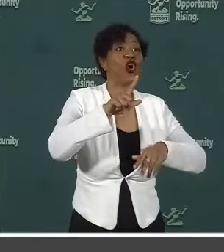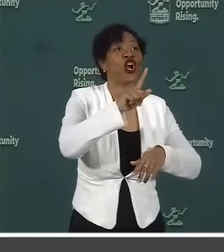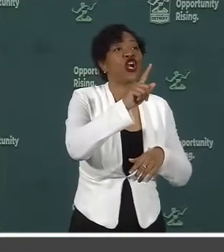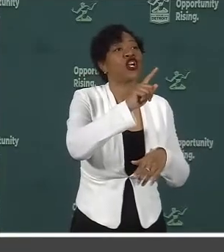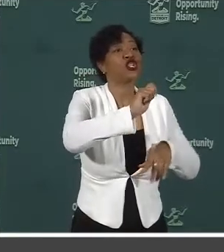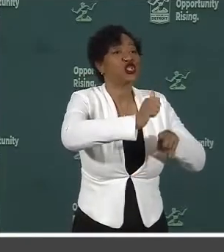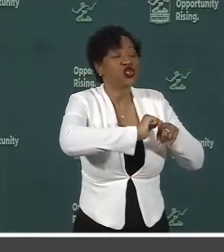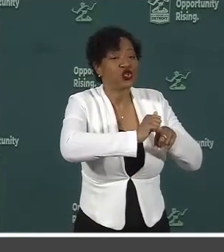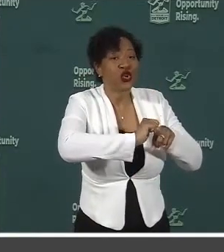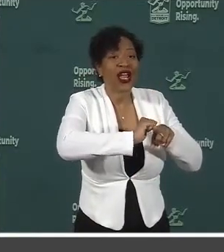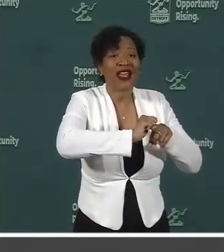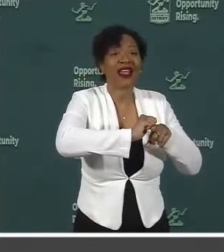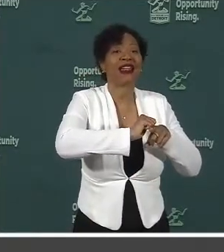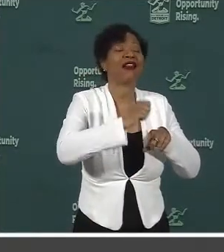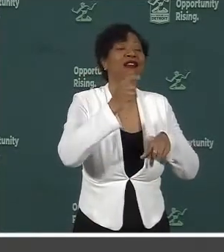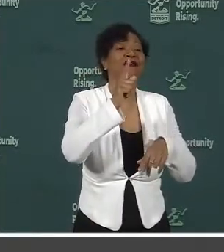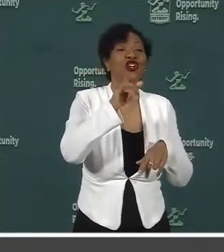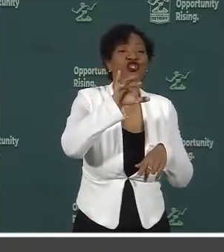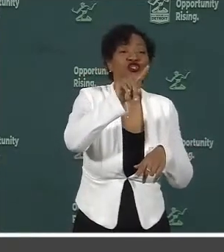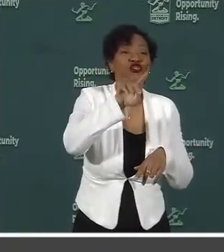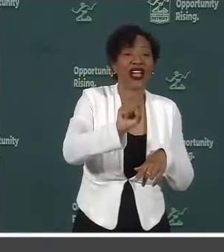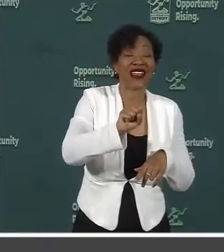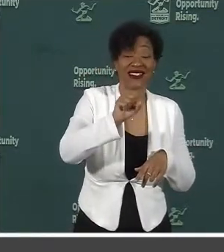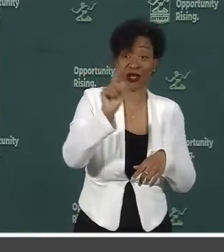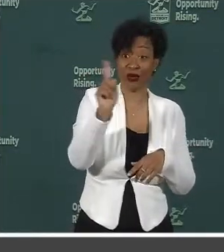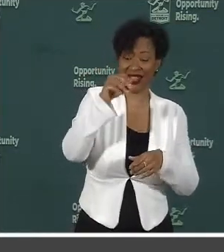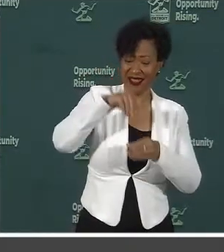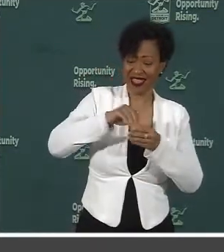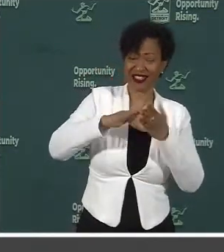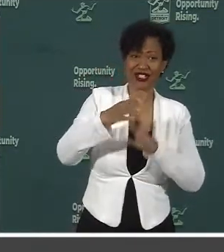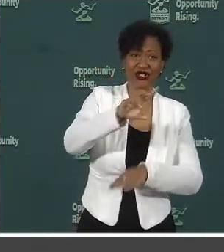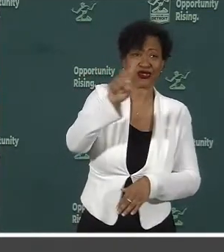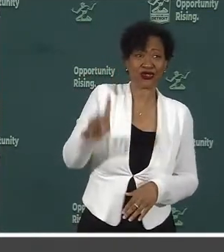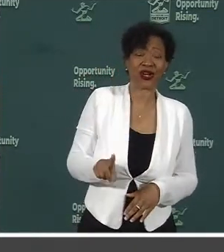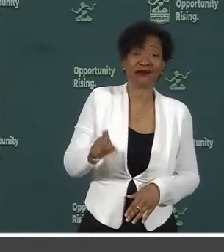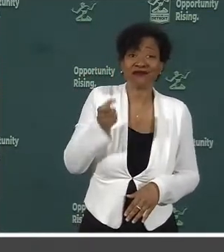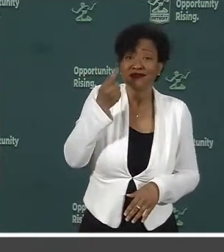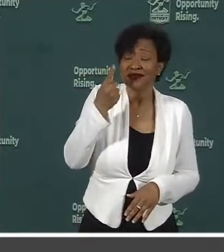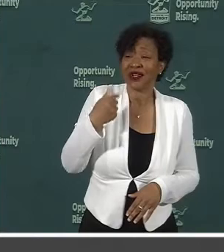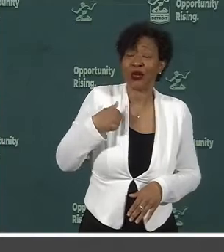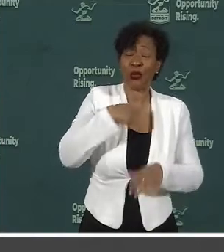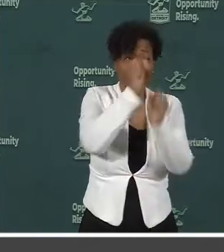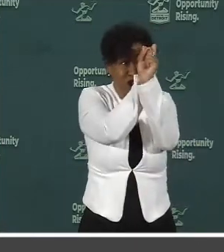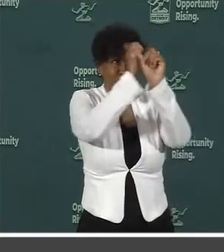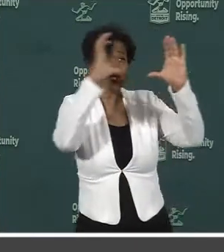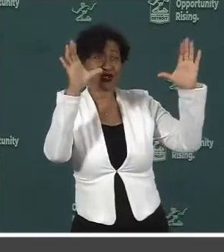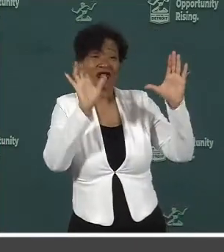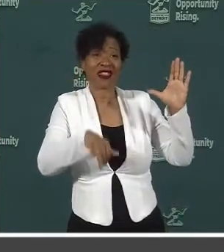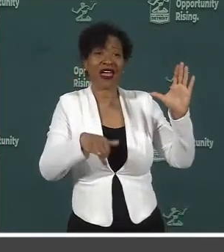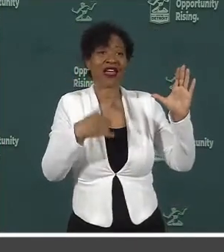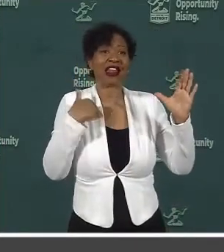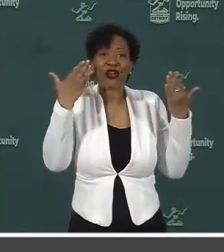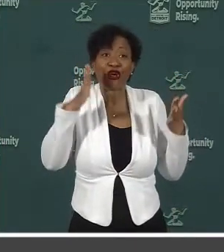DETROIT THIS IS SOMETHING THAT I THINK MANY OF US COULD ONLY HAVE DREAMED OF HELPING BUILD